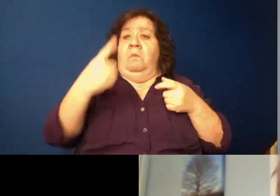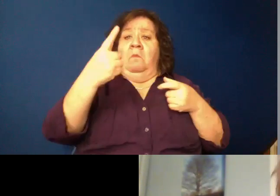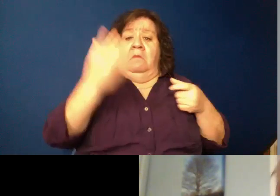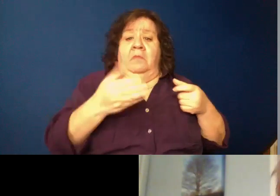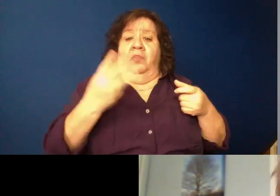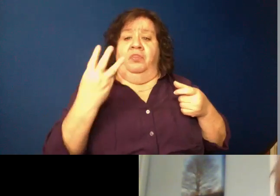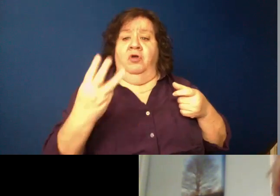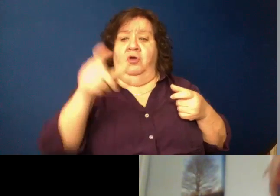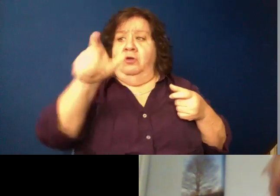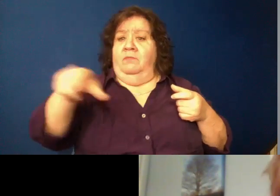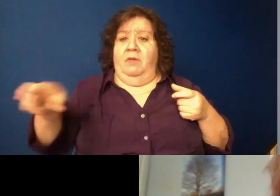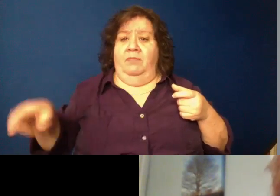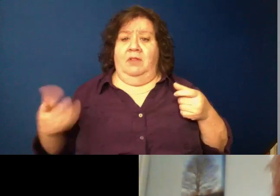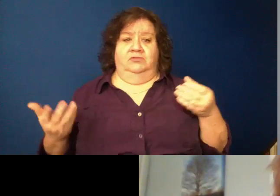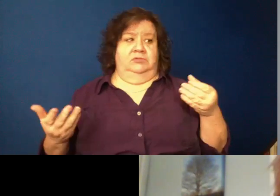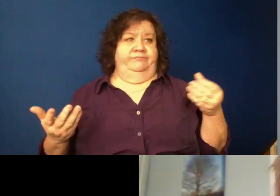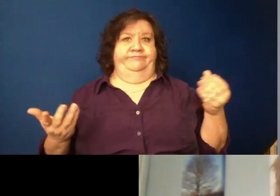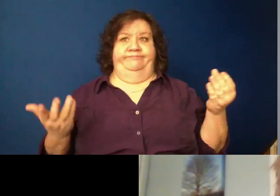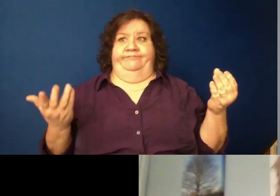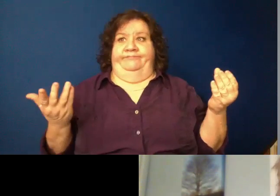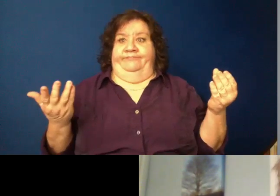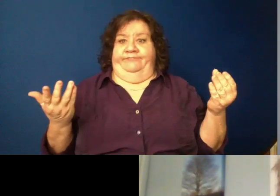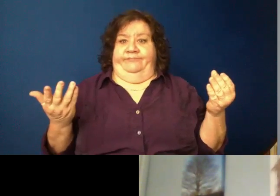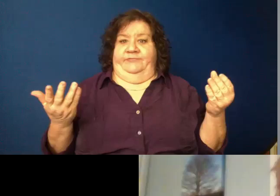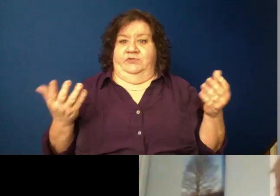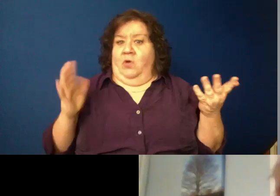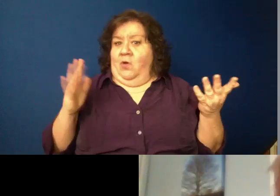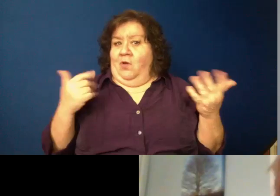the outcome that we're going to see will be that persons with disabilities are not really included